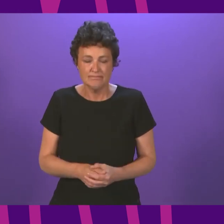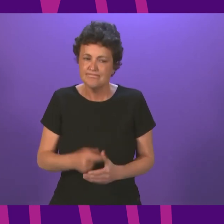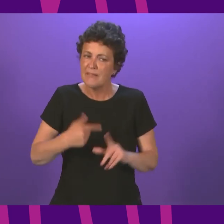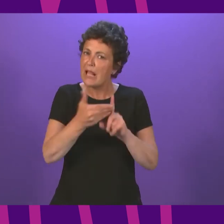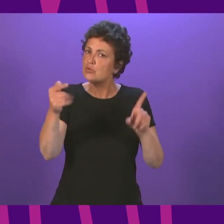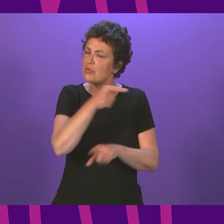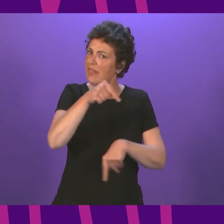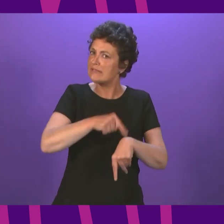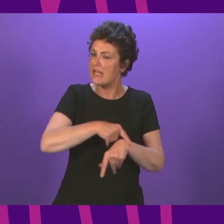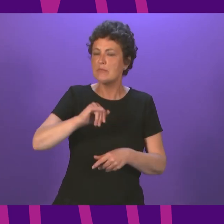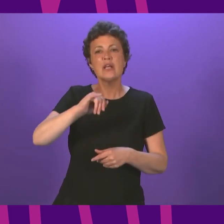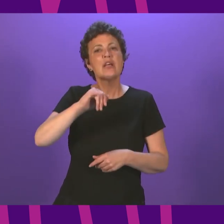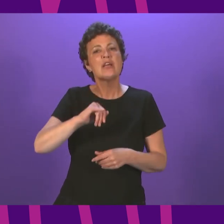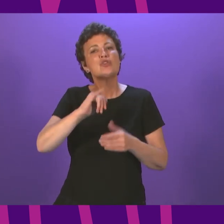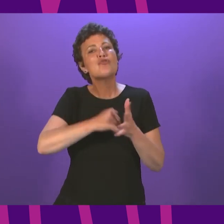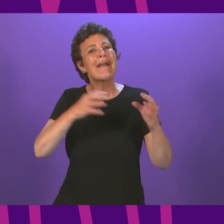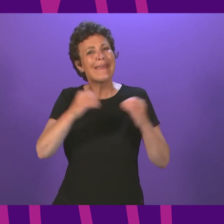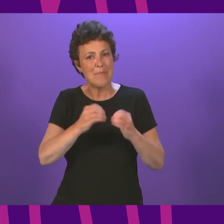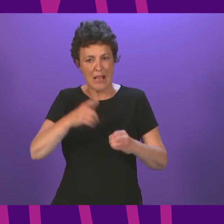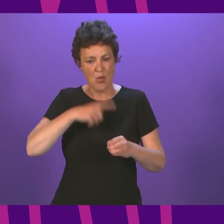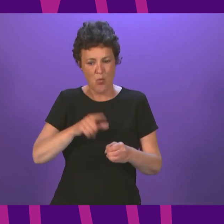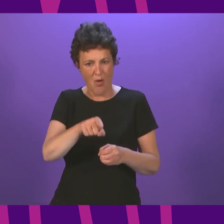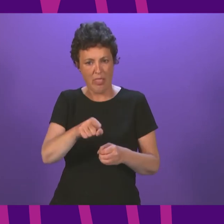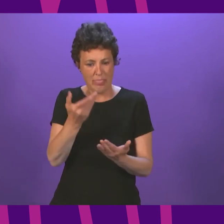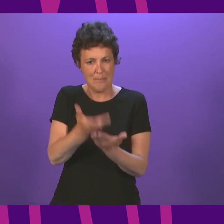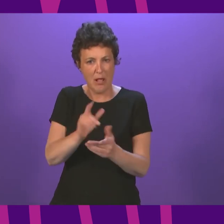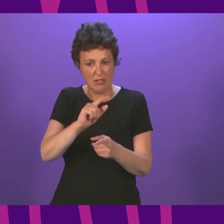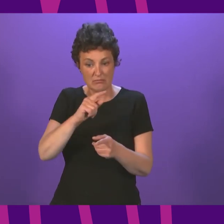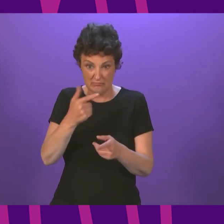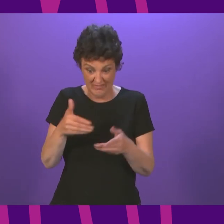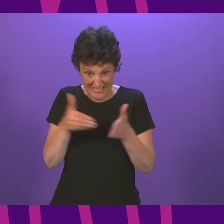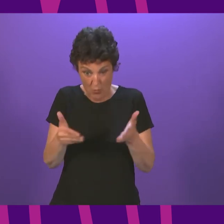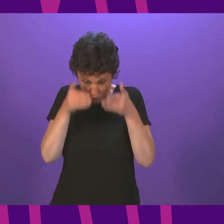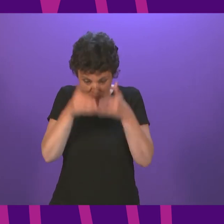For all those reasons, we maintain our opposition to the bill. I associate the Scottish Labour Party with the remarks that the Deputy First Minister